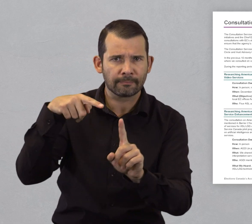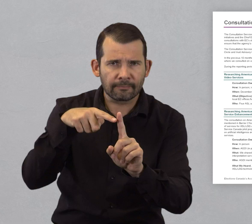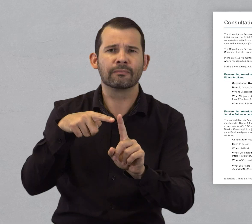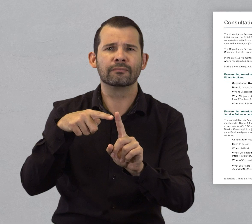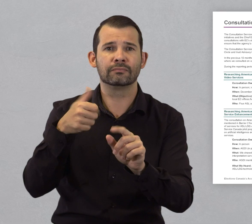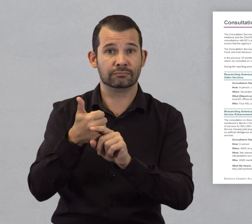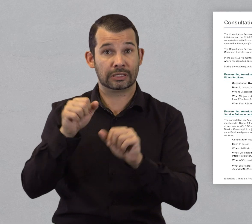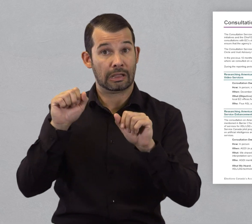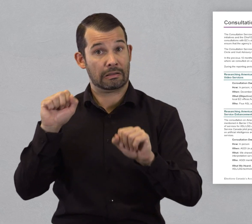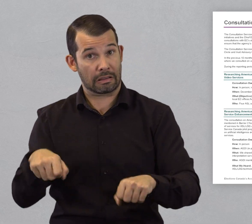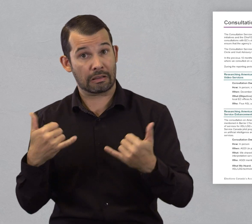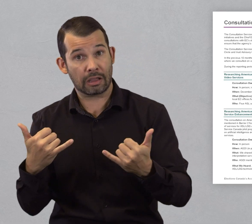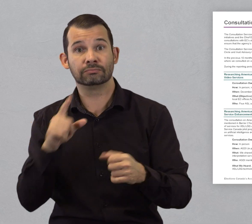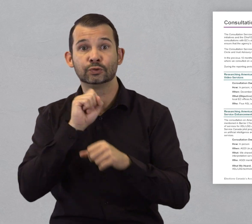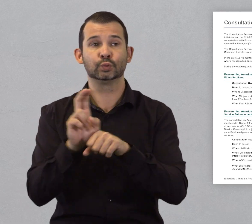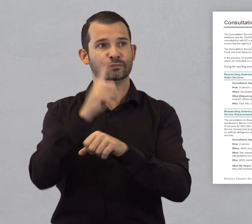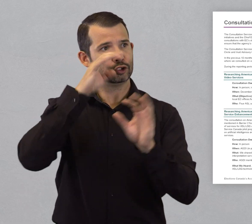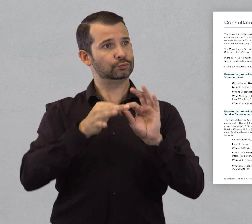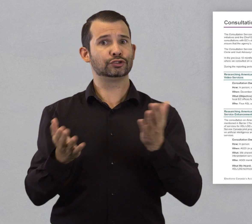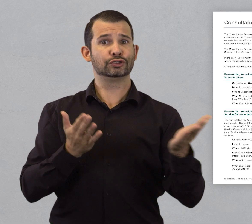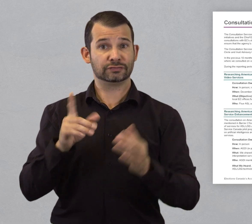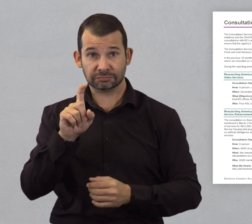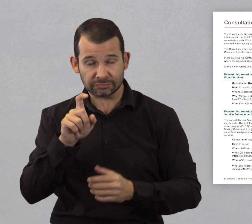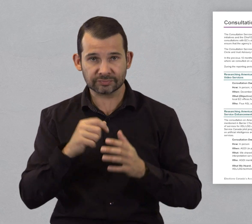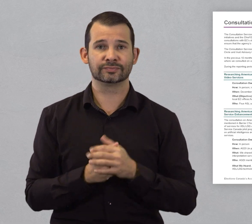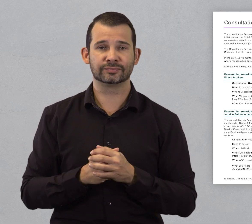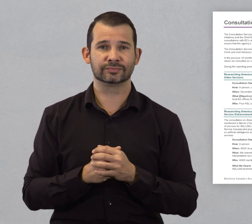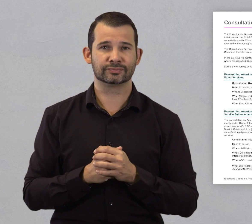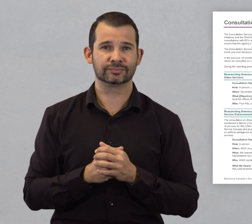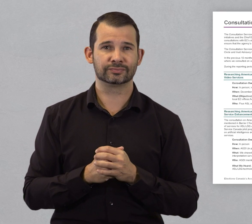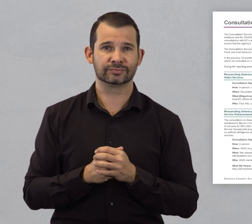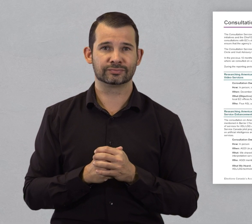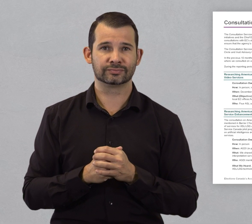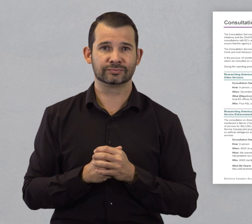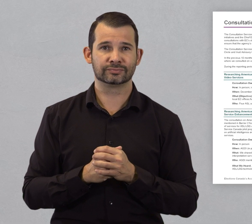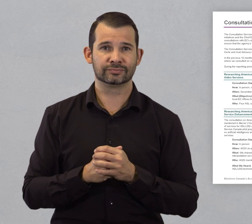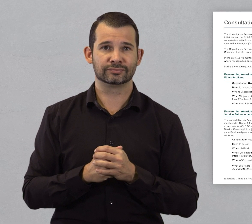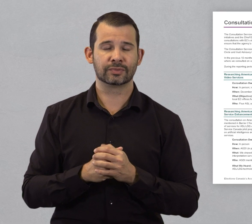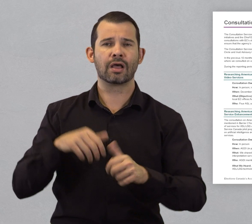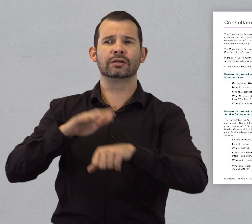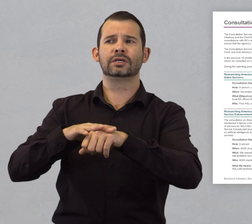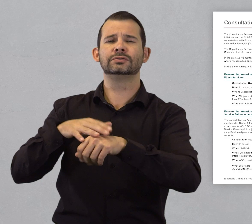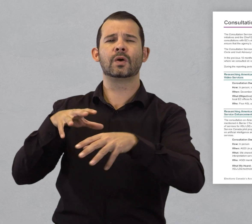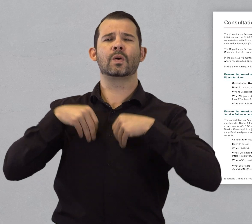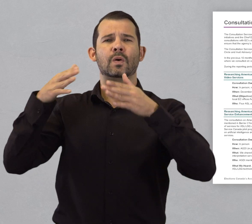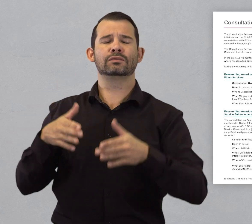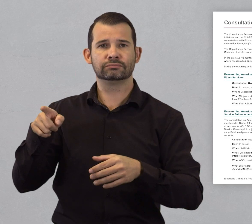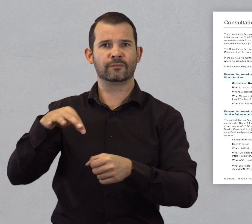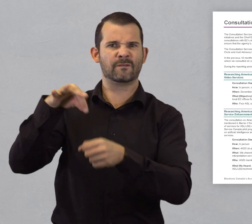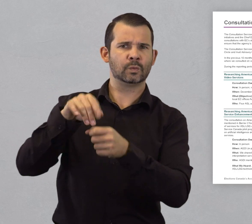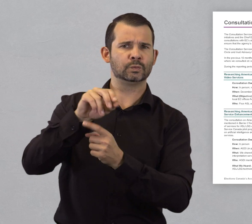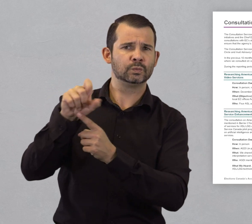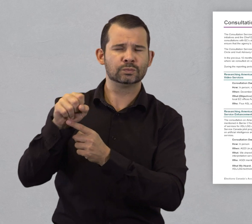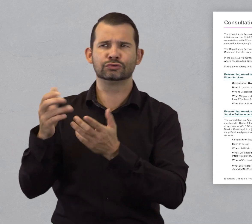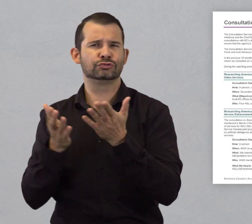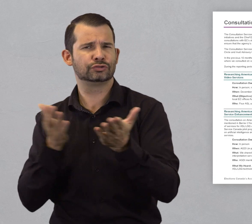or could be used for interpretation services. Consultation Owner: Voting Tools and Services